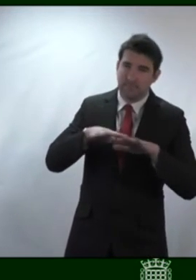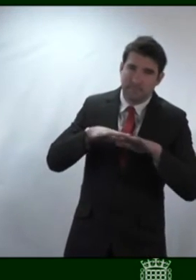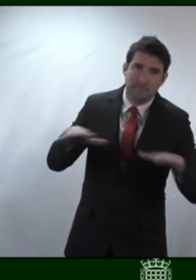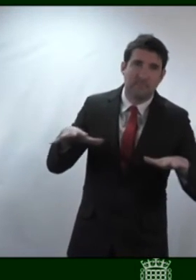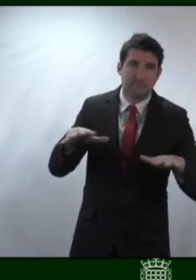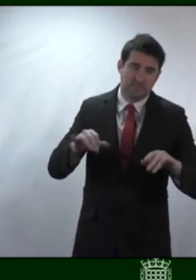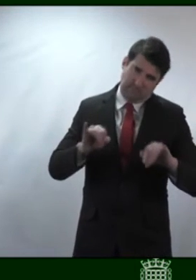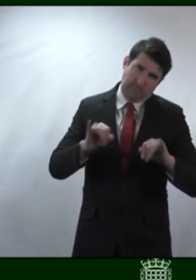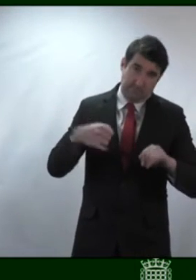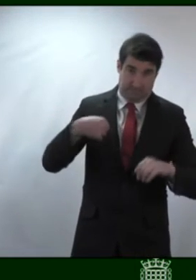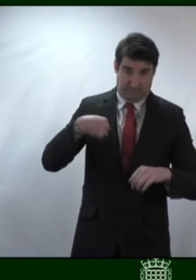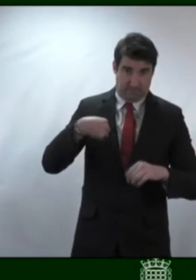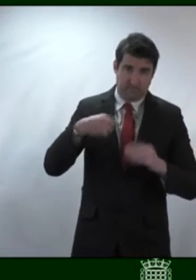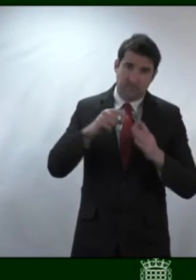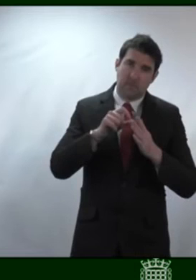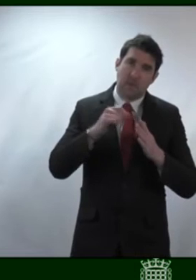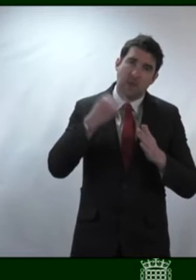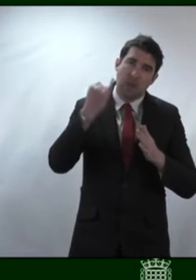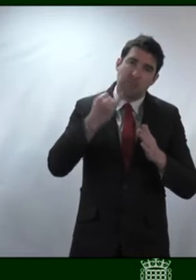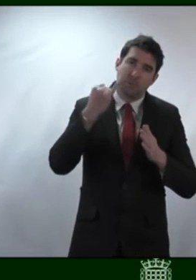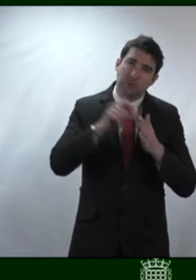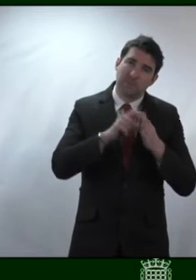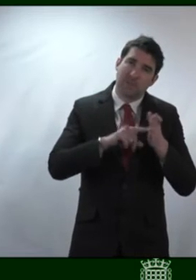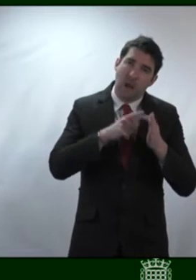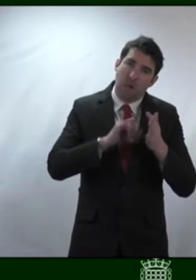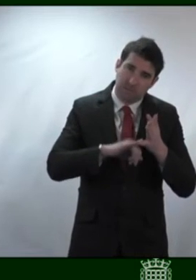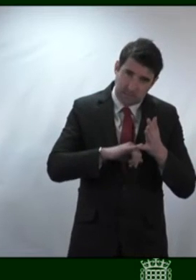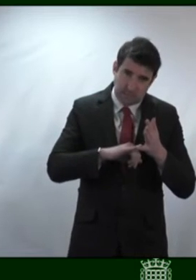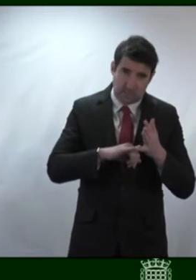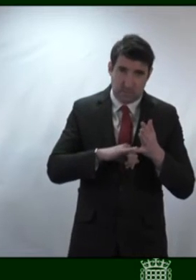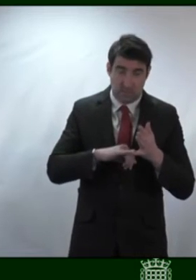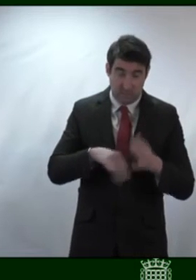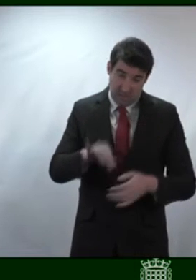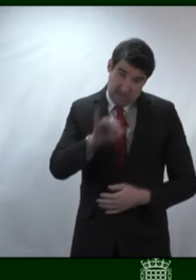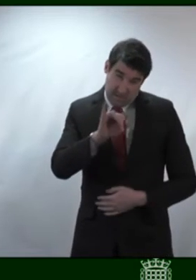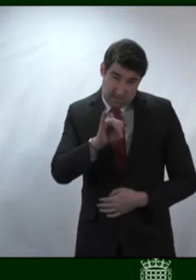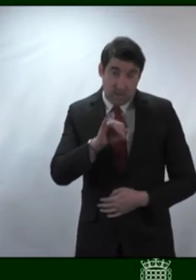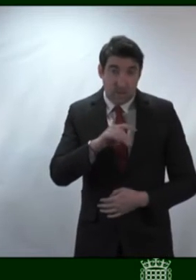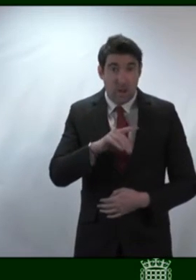such as the Flying Childers Inn in Stanton in the Peak. What support and hope can the Government